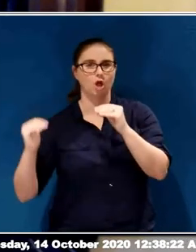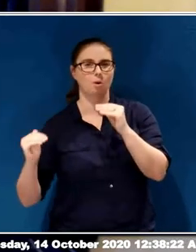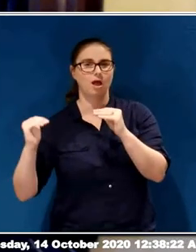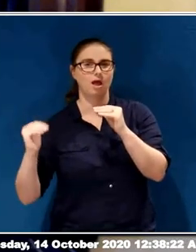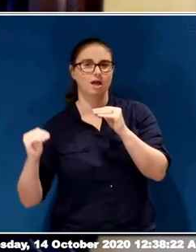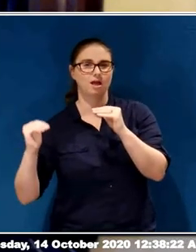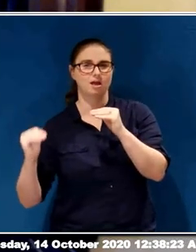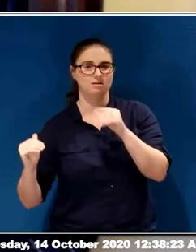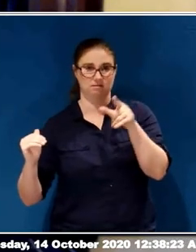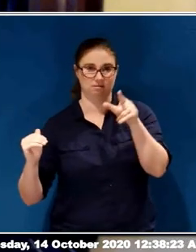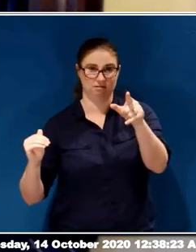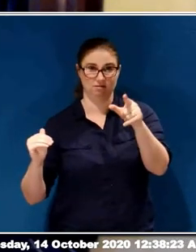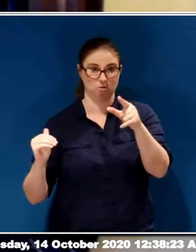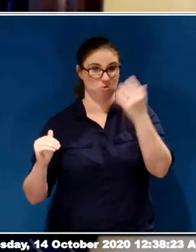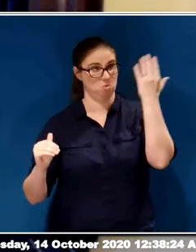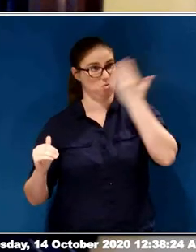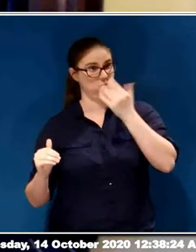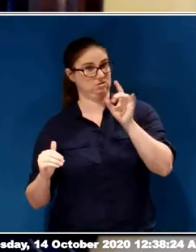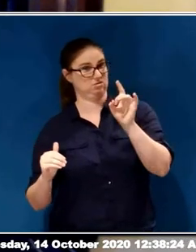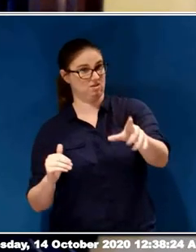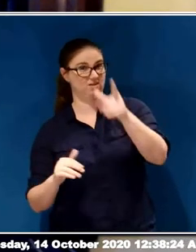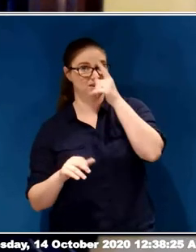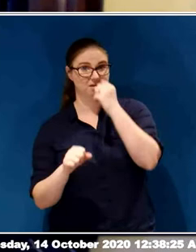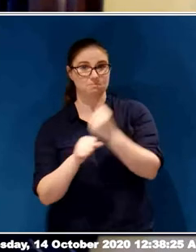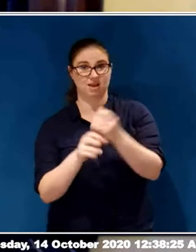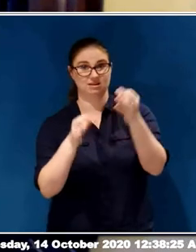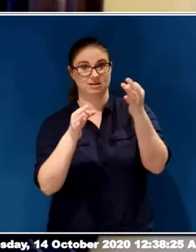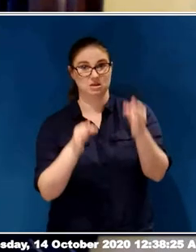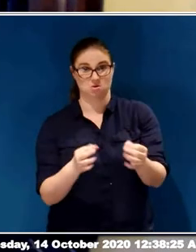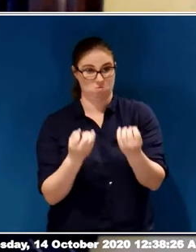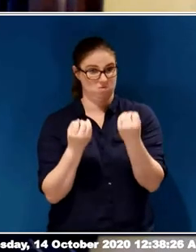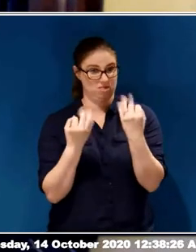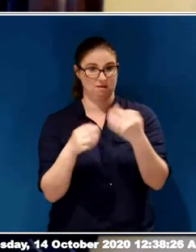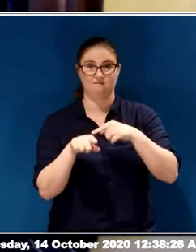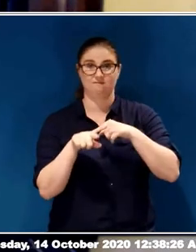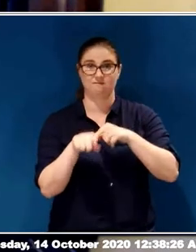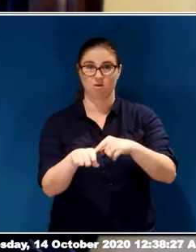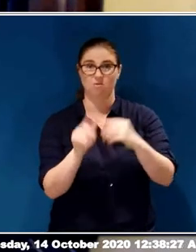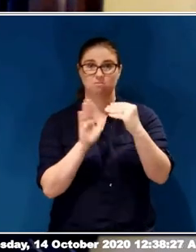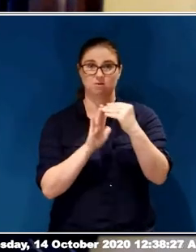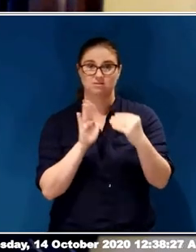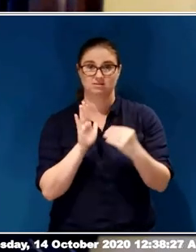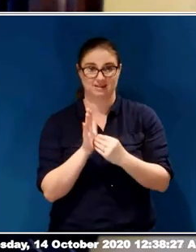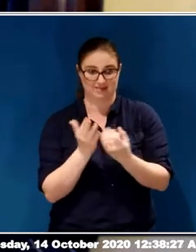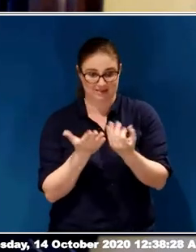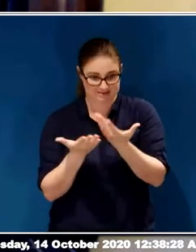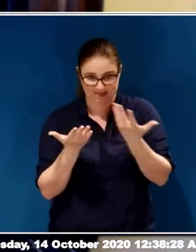That report indicated that decisions made by schools were often inappropriate